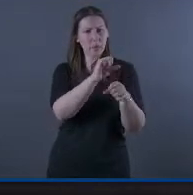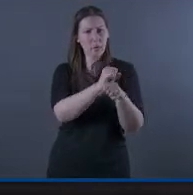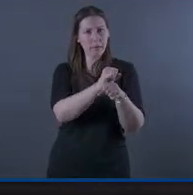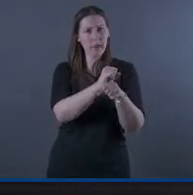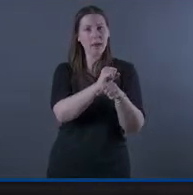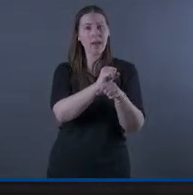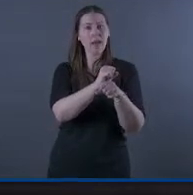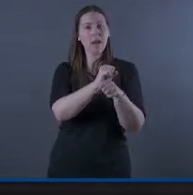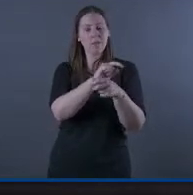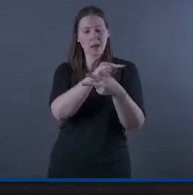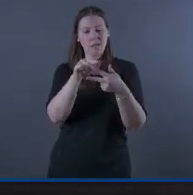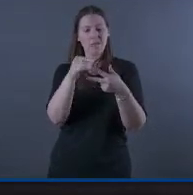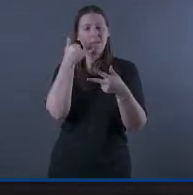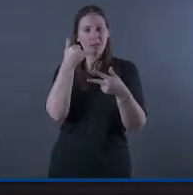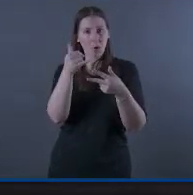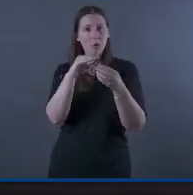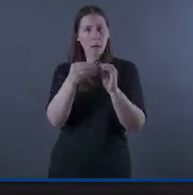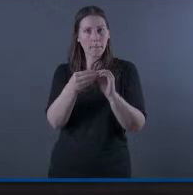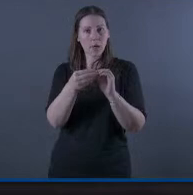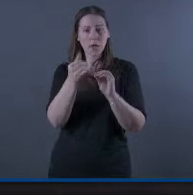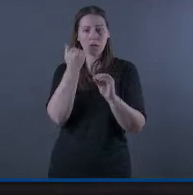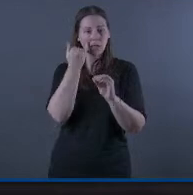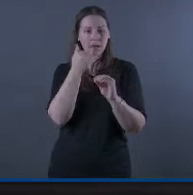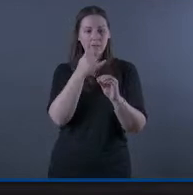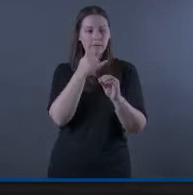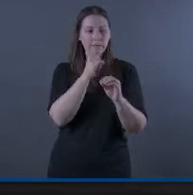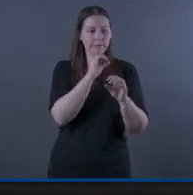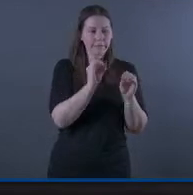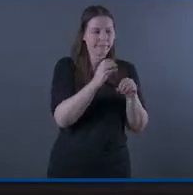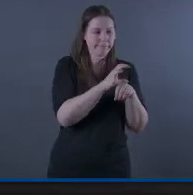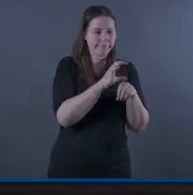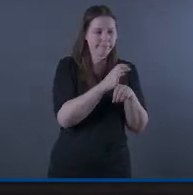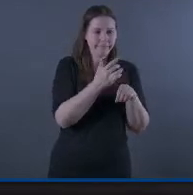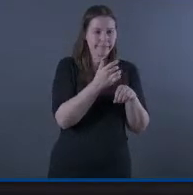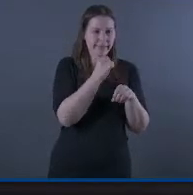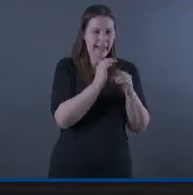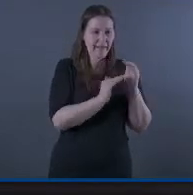that are either don't have access to technology, or aren't comfortable navigating technology